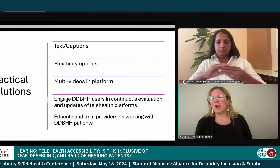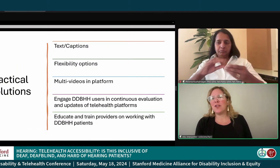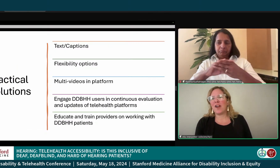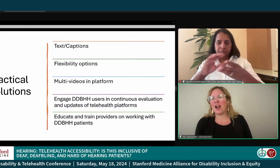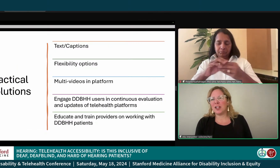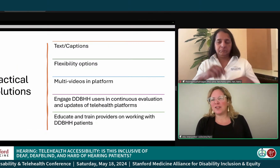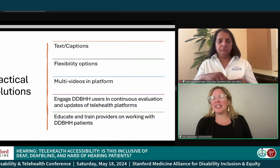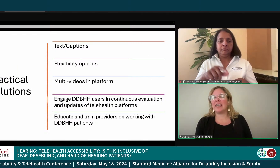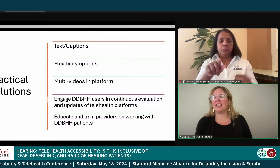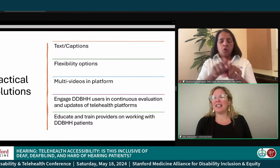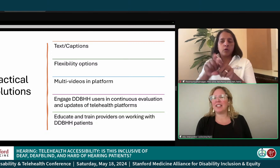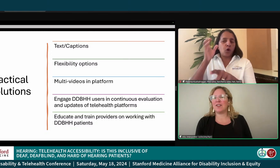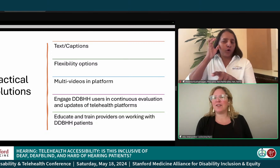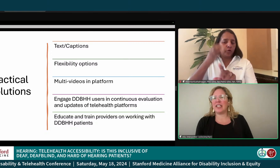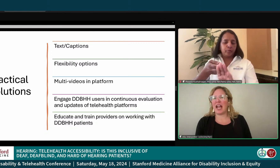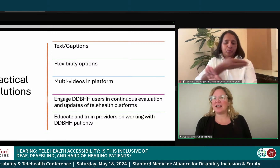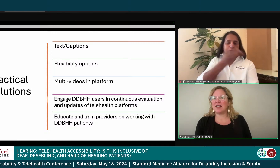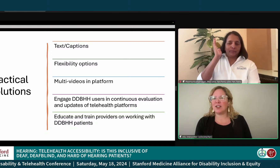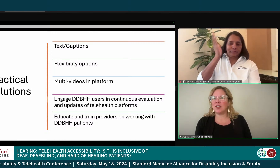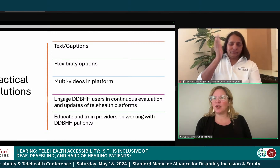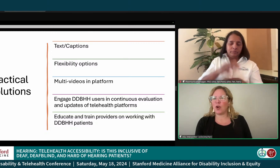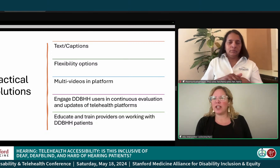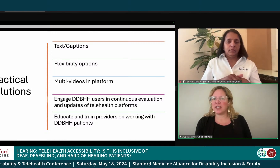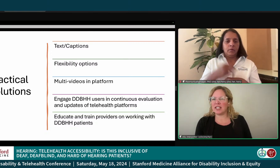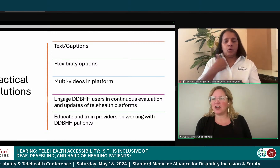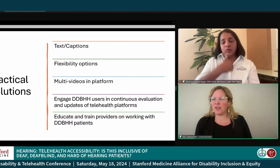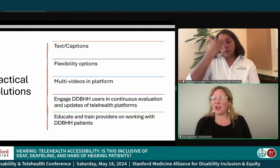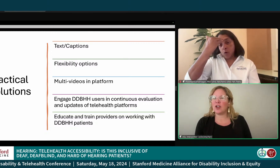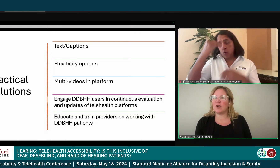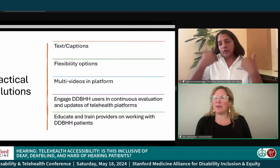Poorna Kushalnagar: So far, you've seen these vignettes and the stories and you've heard in